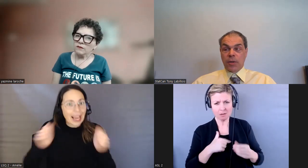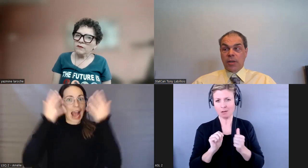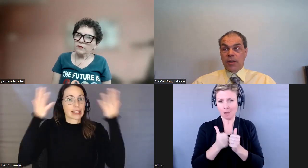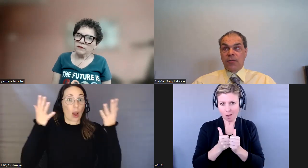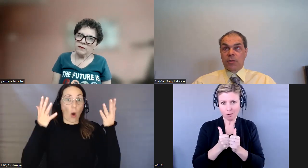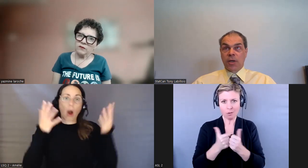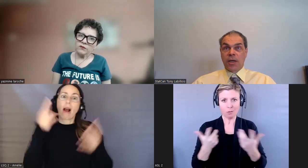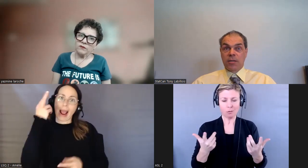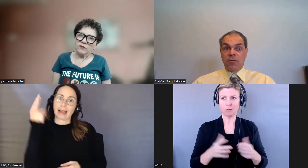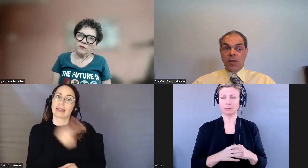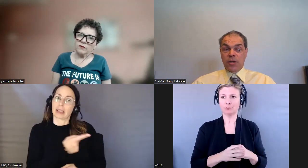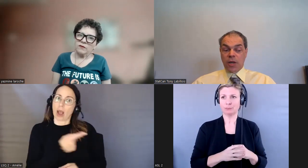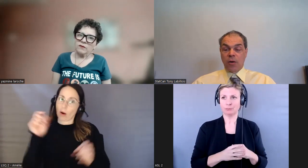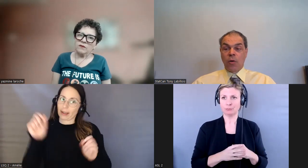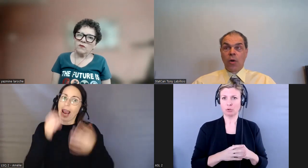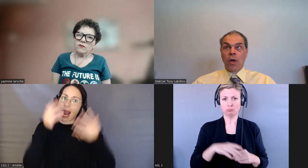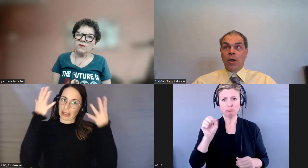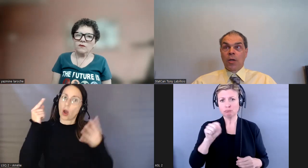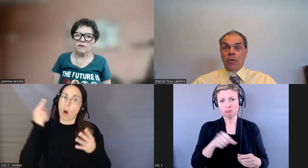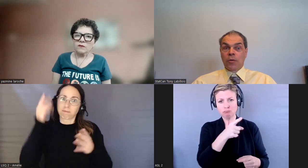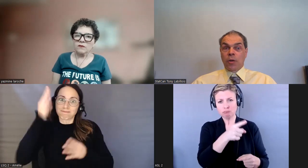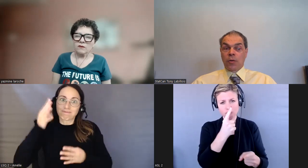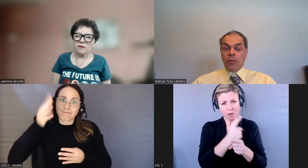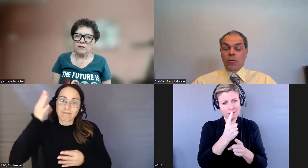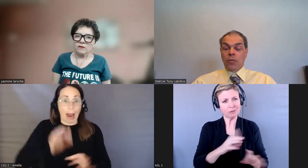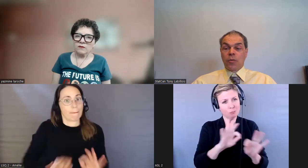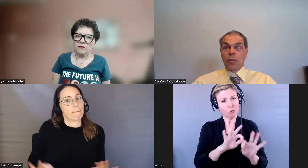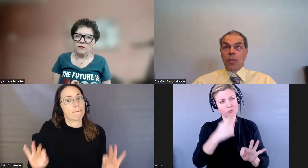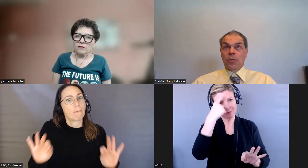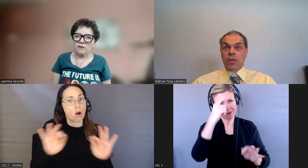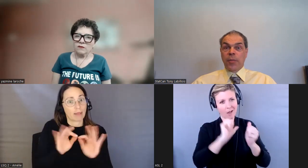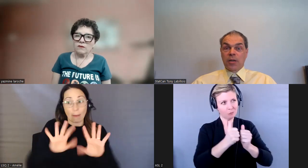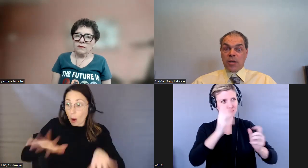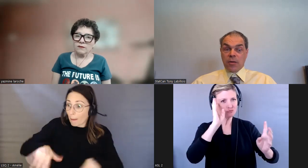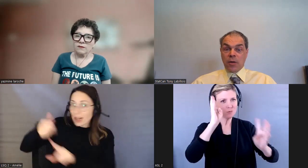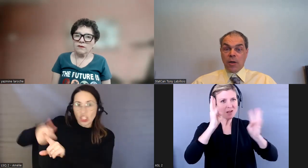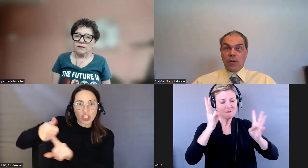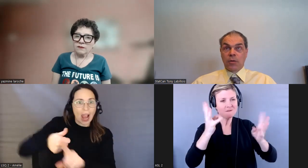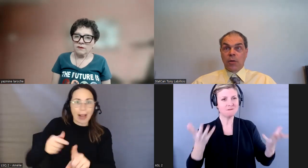you're gonna figure it out yourself and it's not it's that ability to think Beyond the